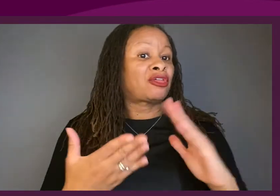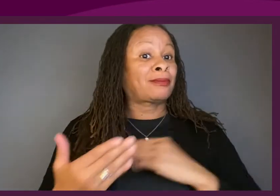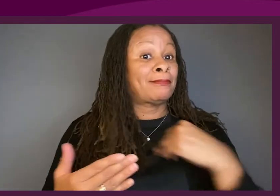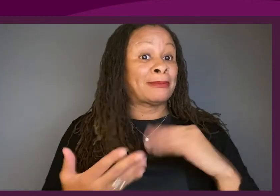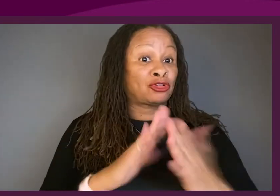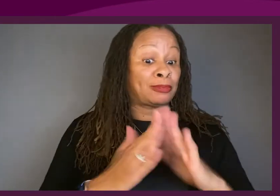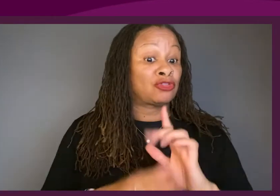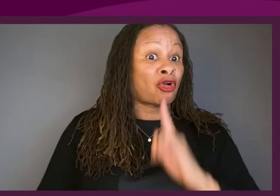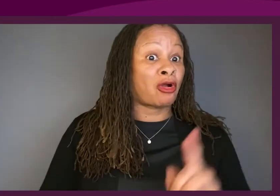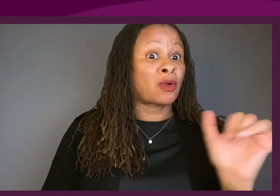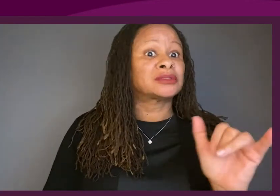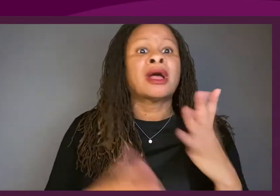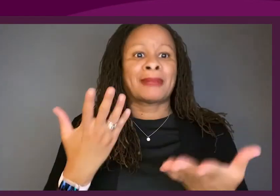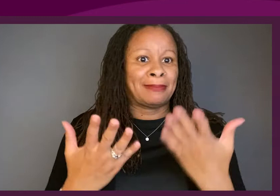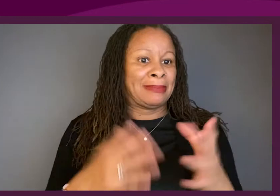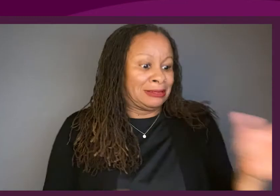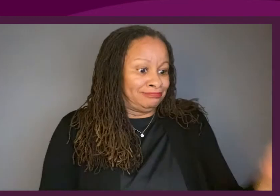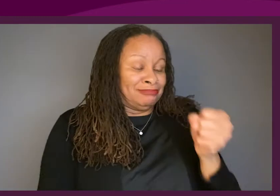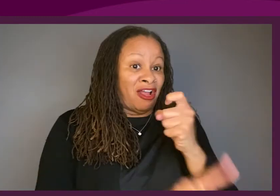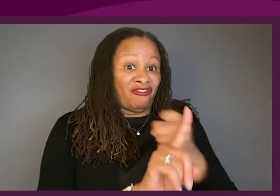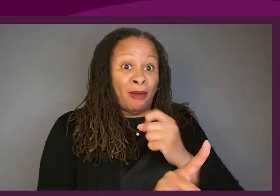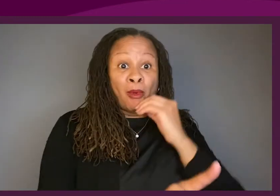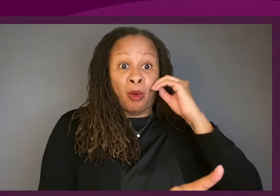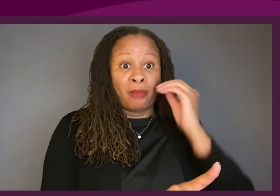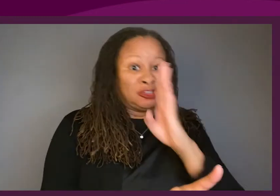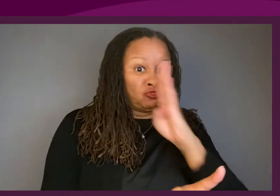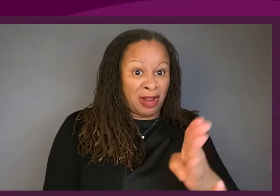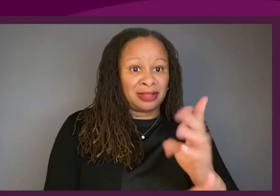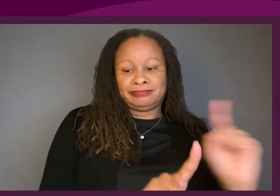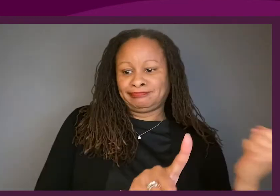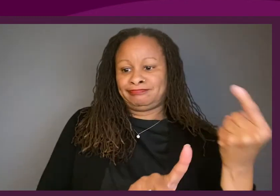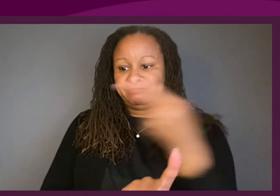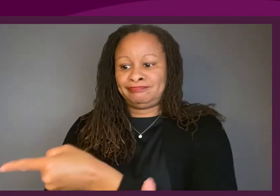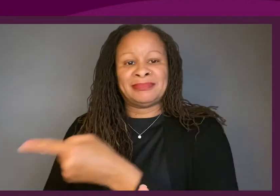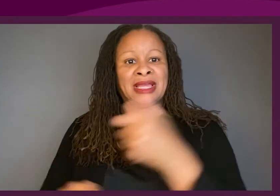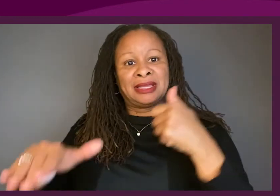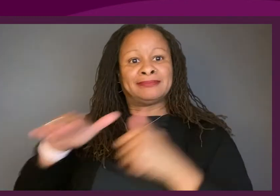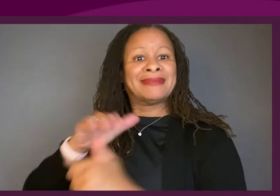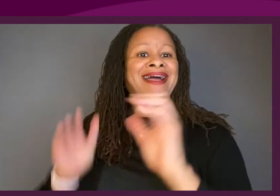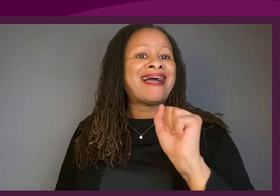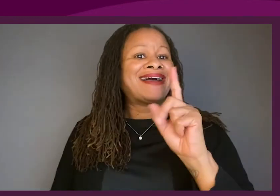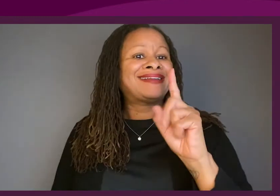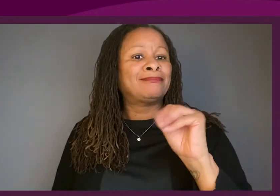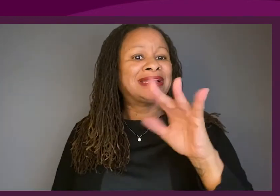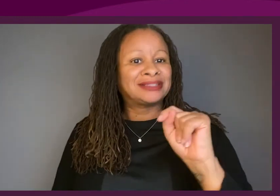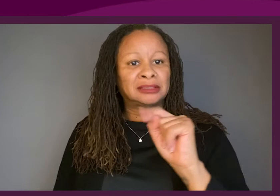members of the community might be, but may be taken directly from their home and admitted